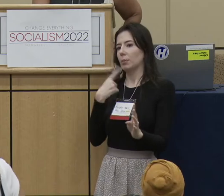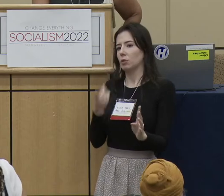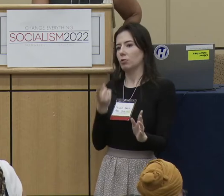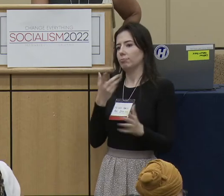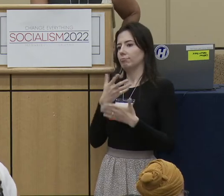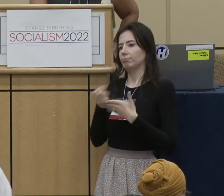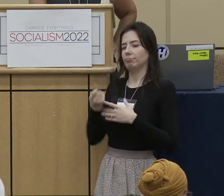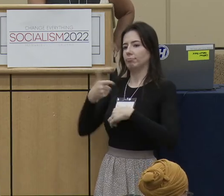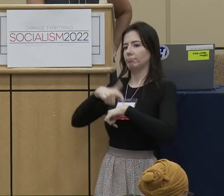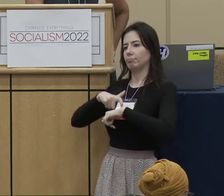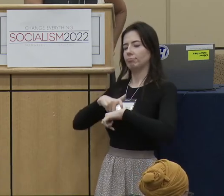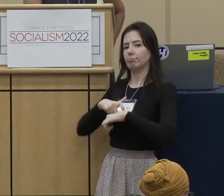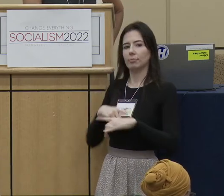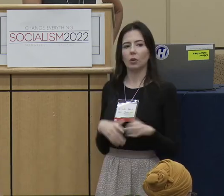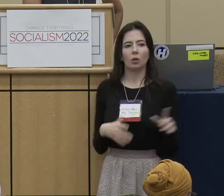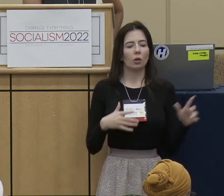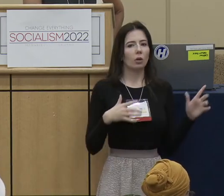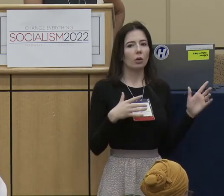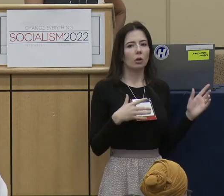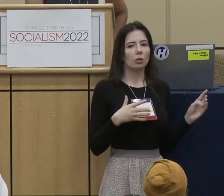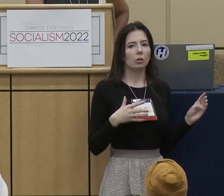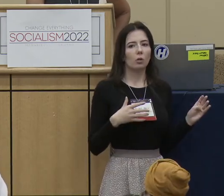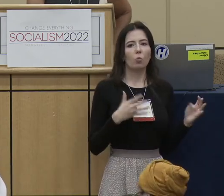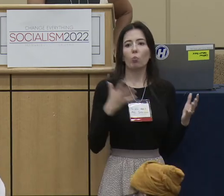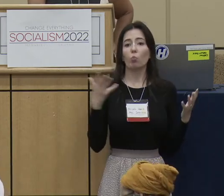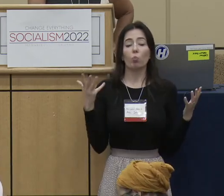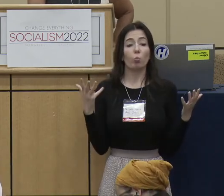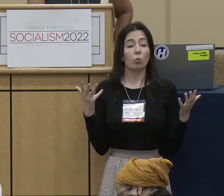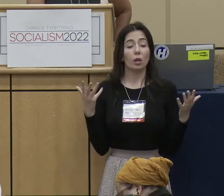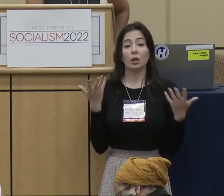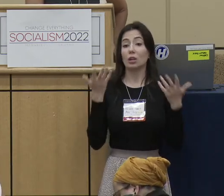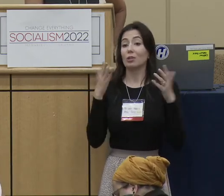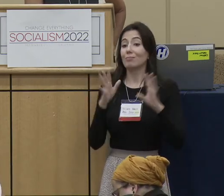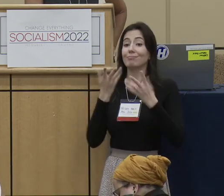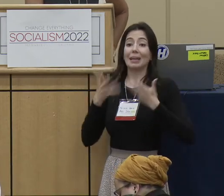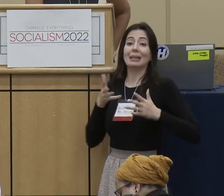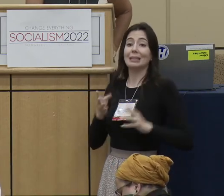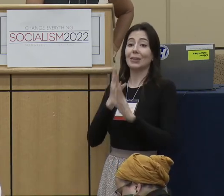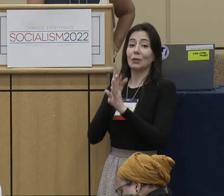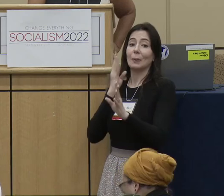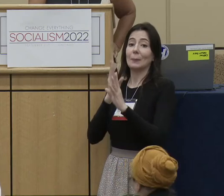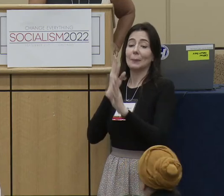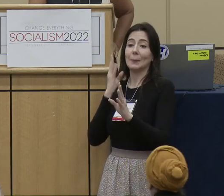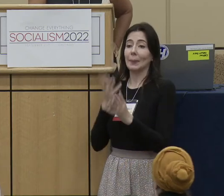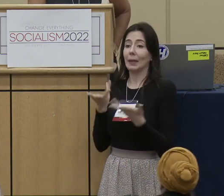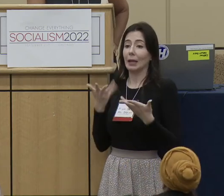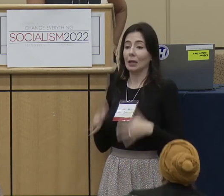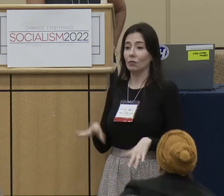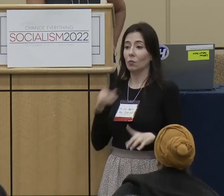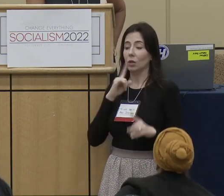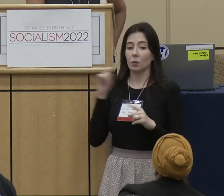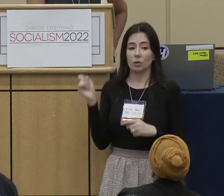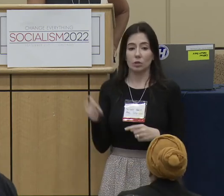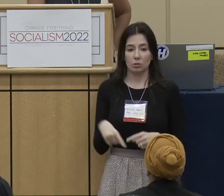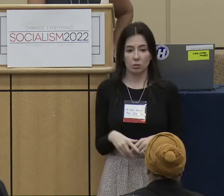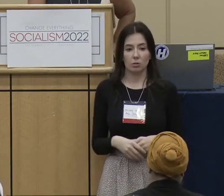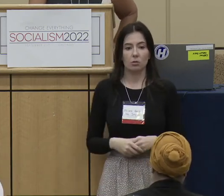else to get up and get in line and be told we're out of time. So, what we have up is what we'll go through. If that's